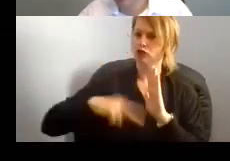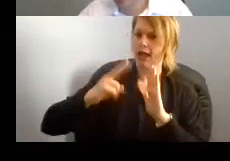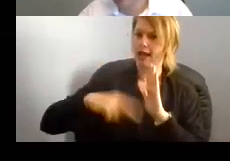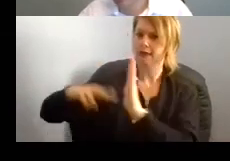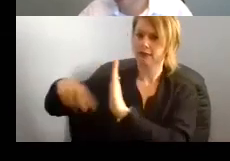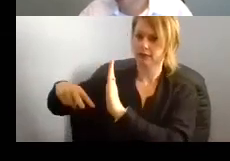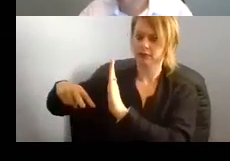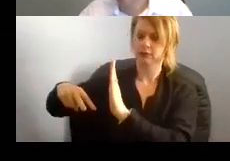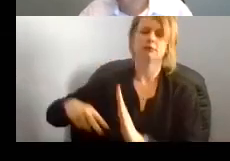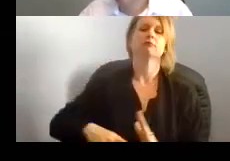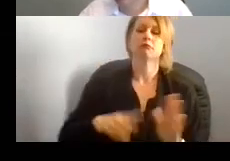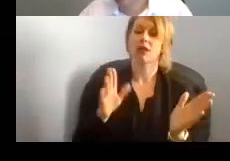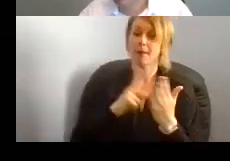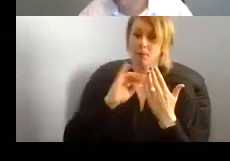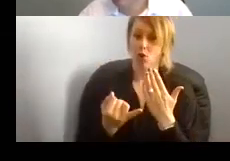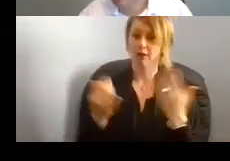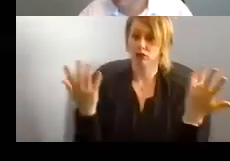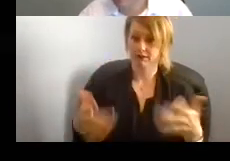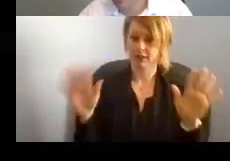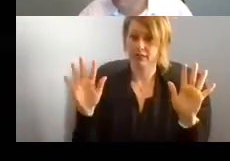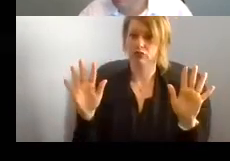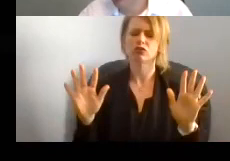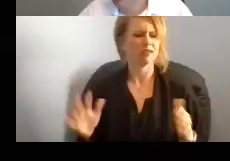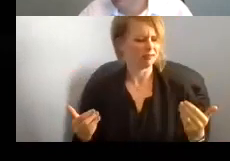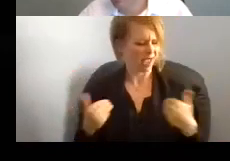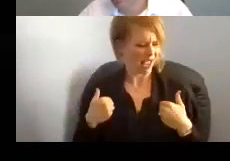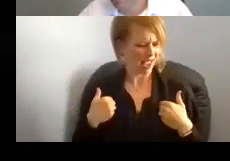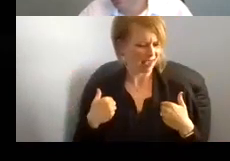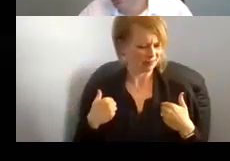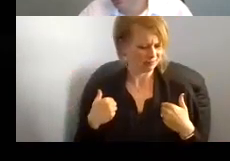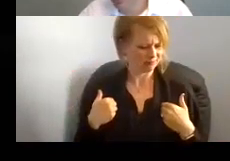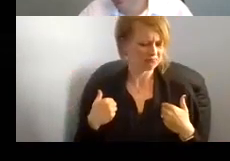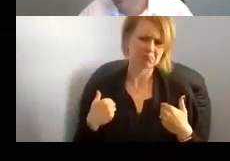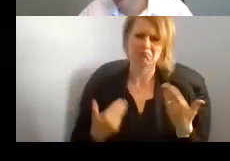the project, I took – I got, like, 10 copies of the book that I had used,